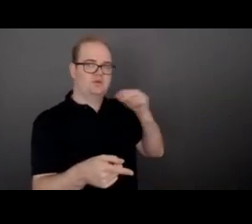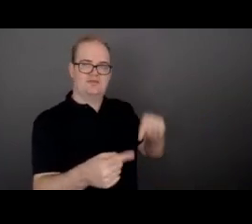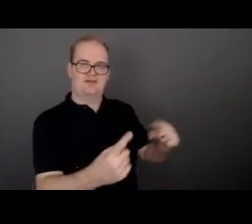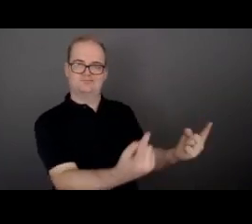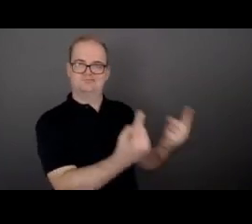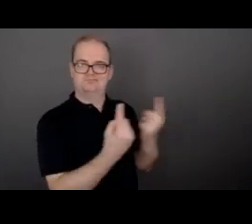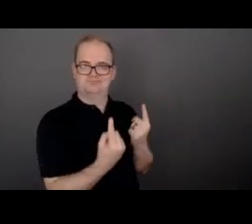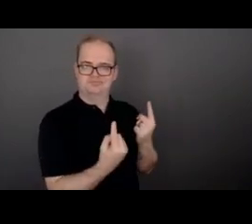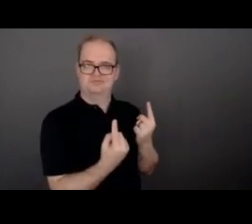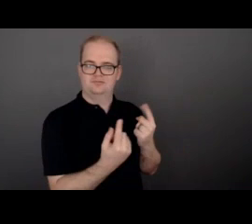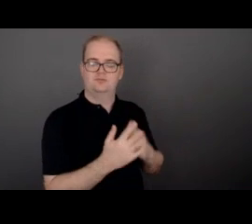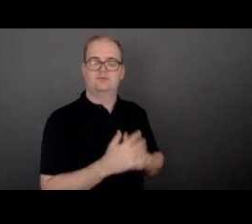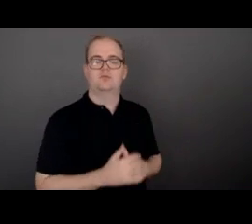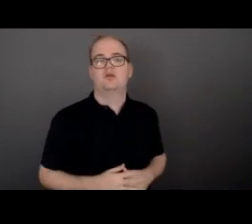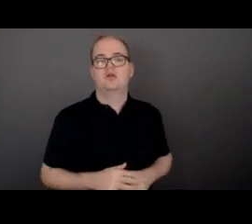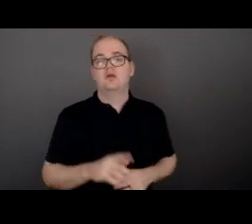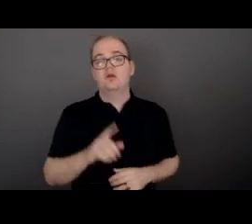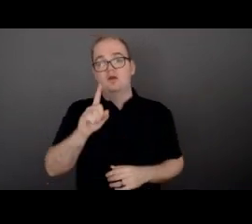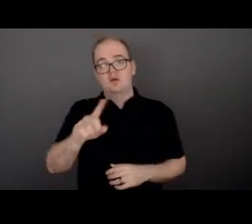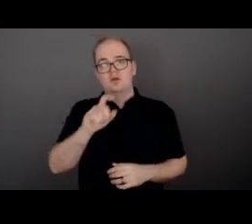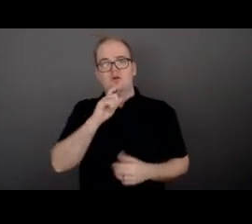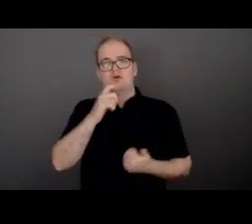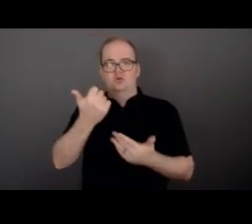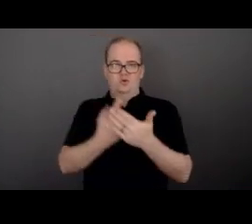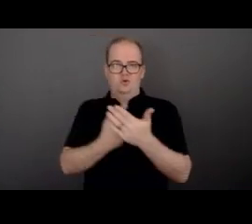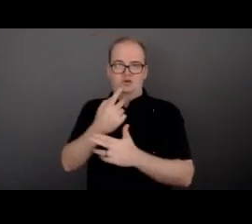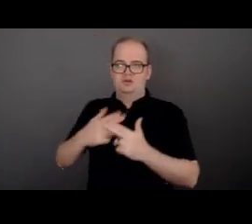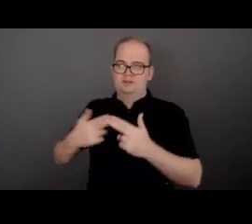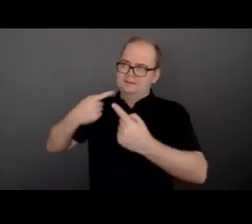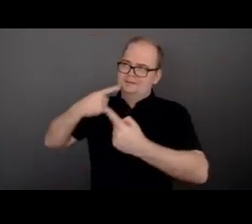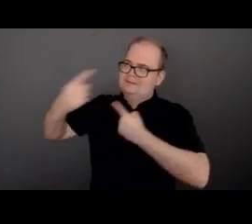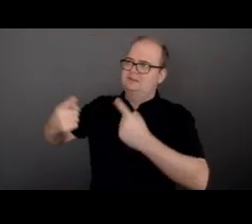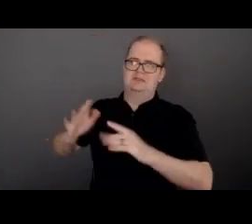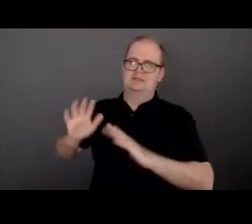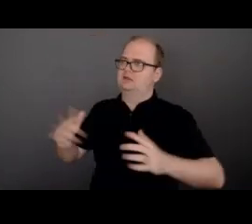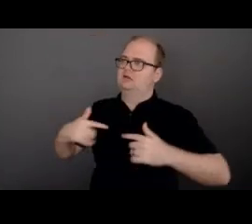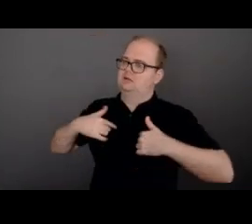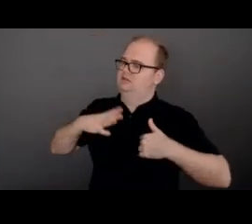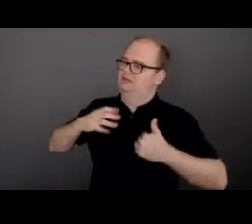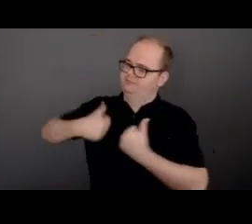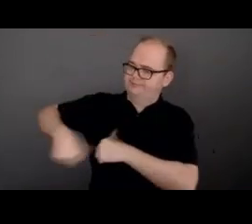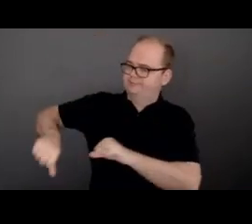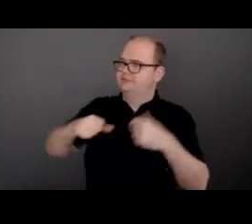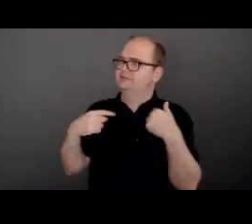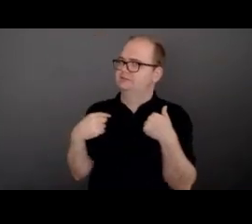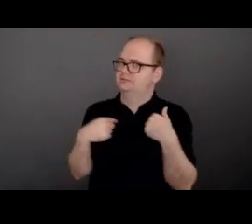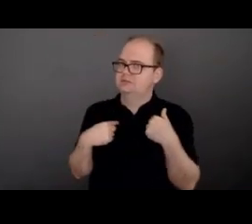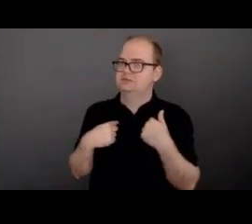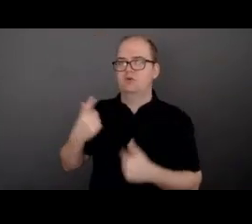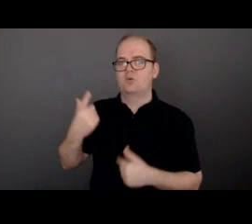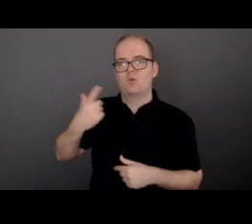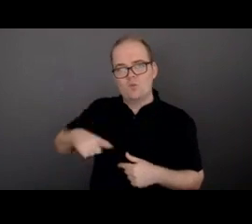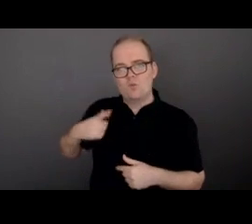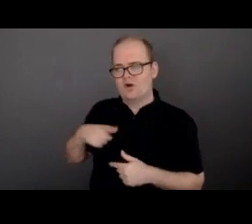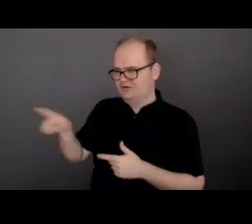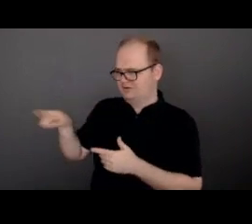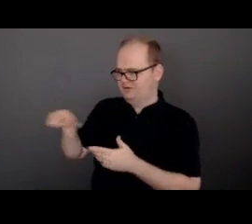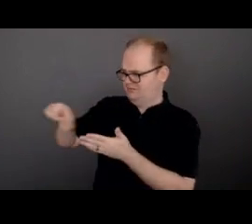information about why they are the person that needs protection and why the order against them is inappropriate. Thanks, Daisy.